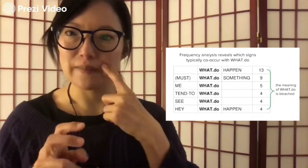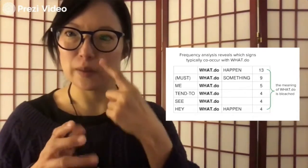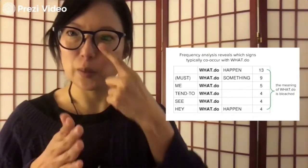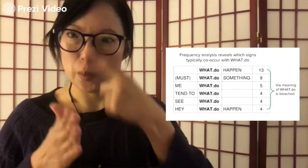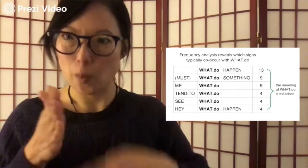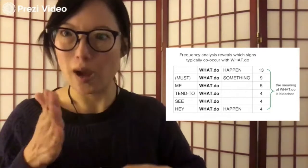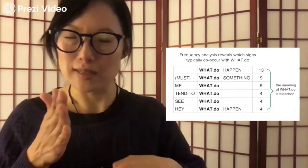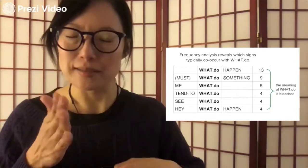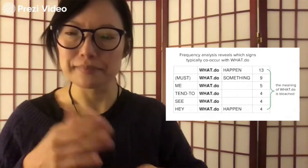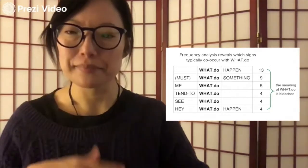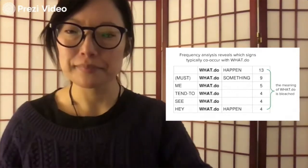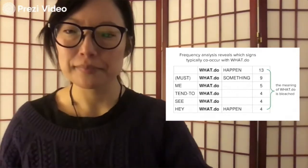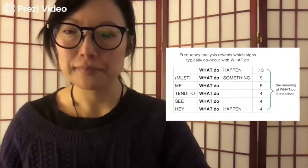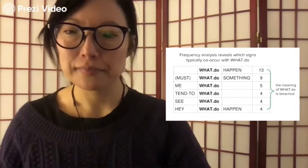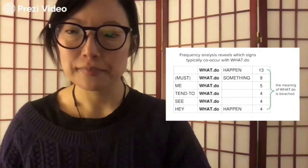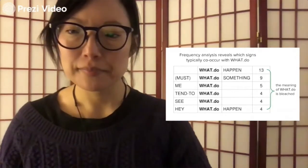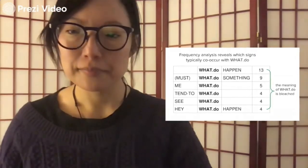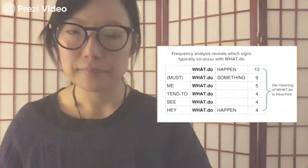frequency analysis of WHAT.1